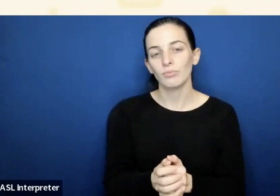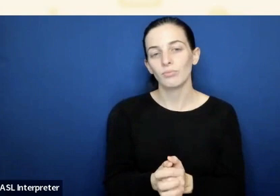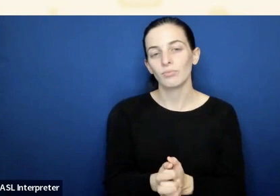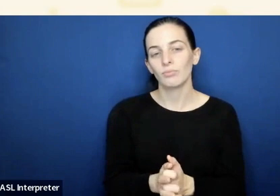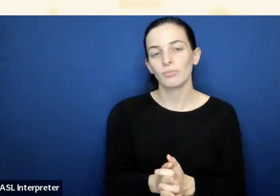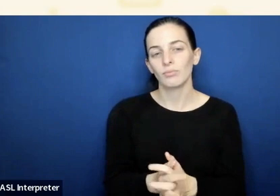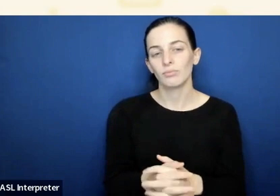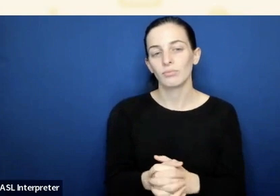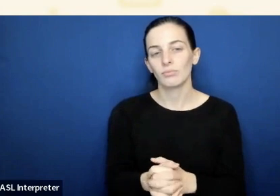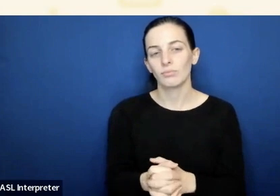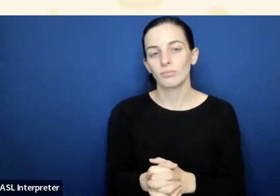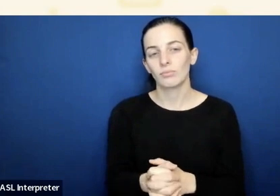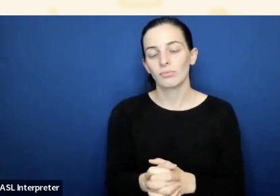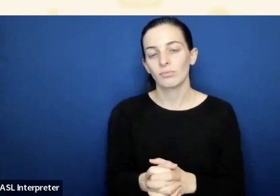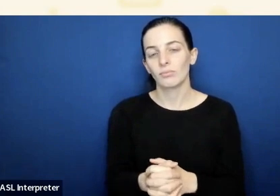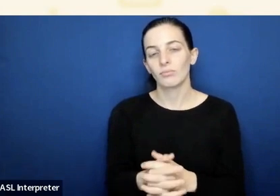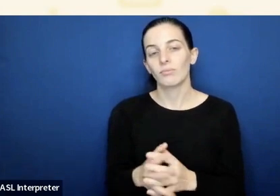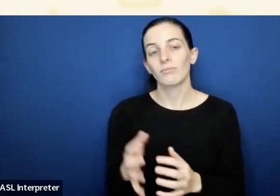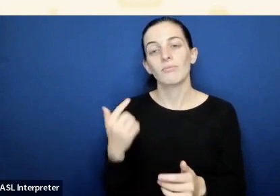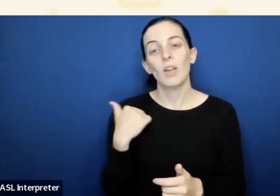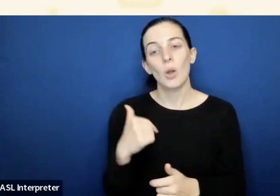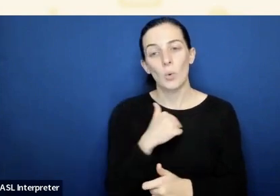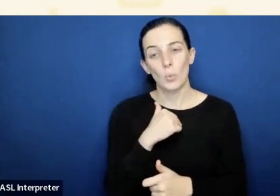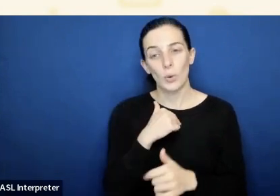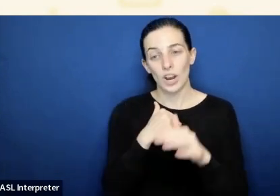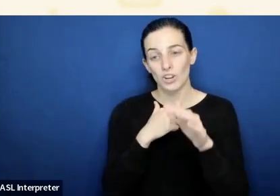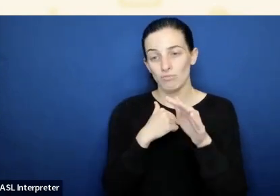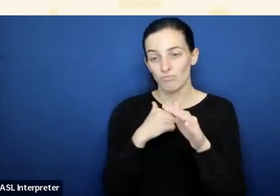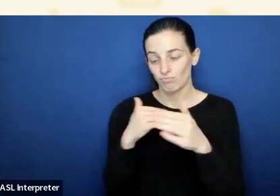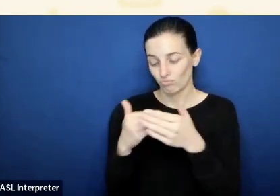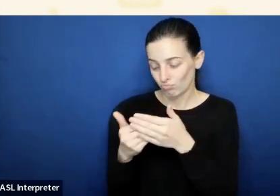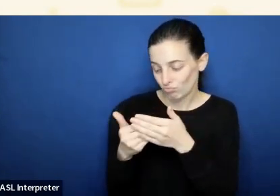So we are stepping into the space where the unseen is brought